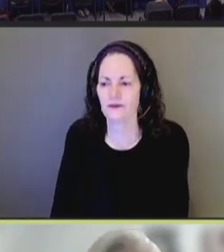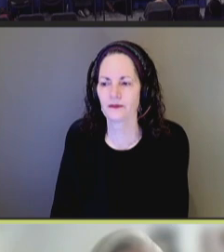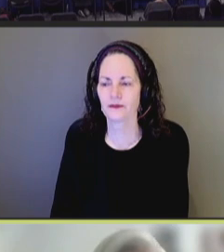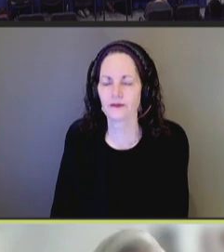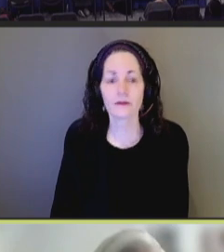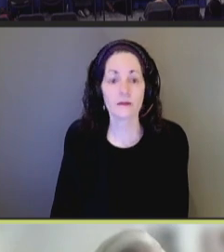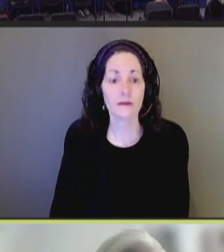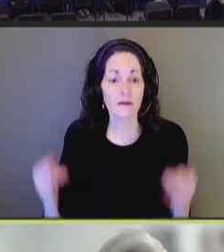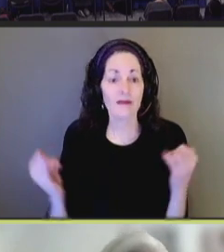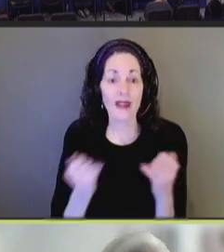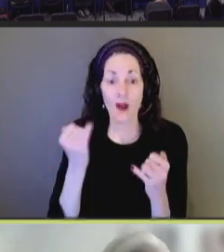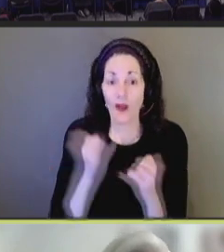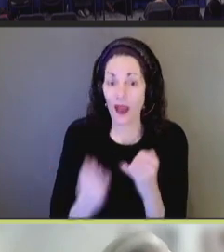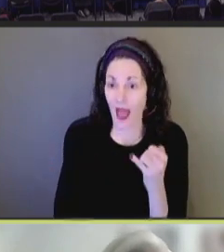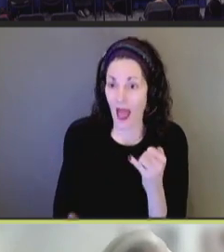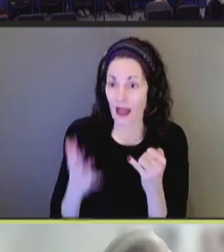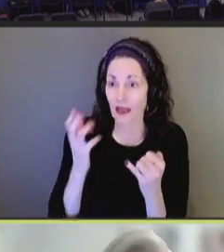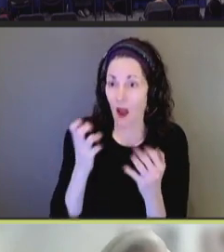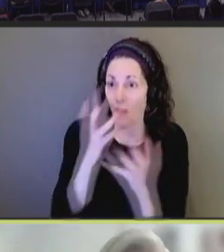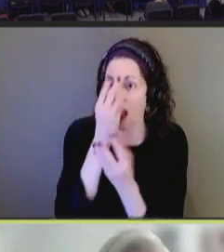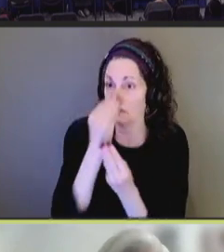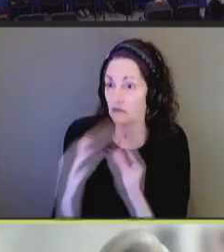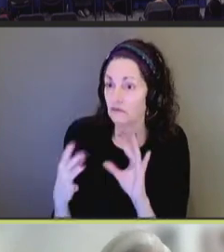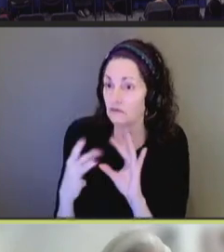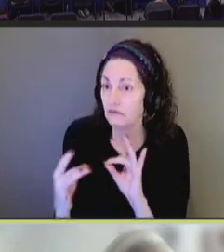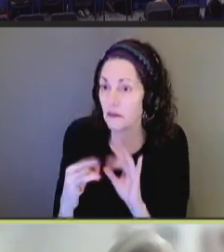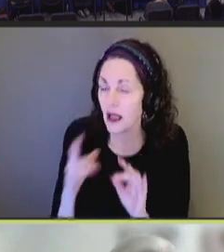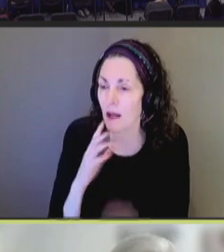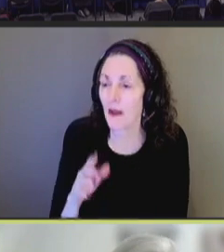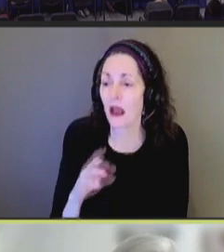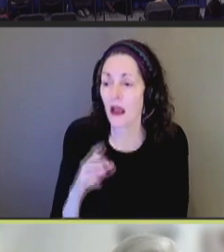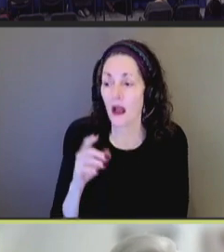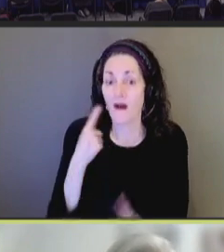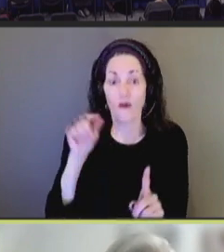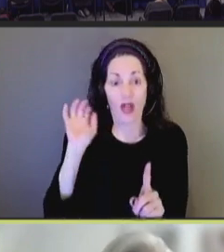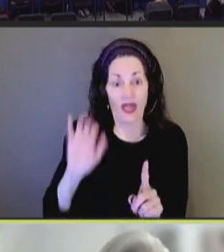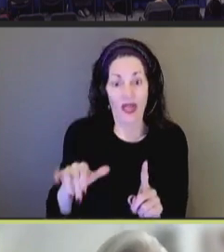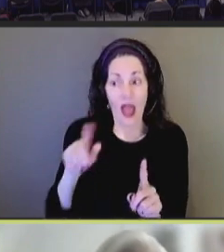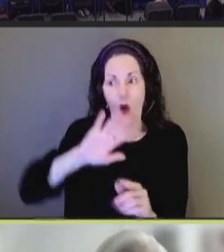Last but not least, I just want to mention, in order to make all this happen, you know,